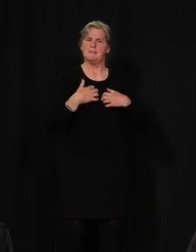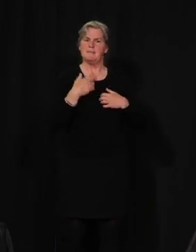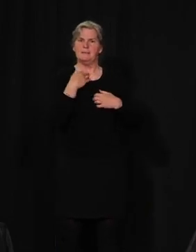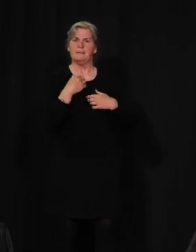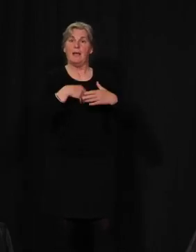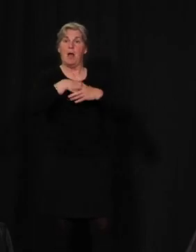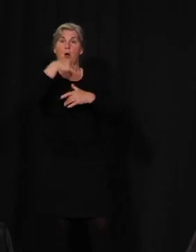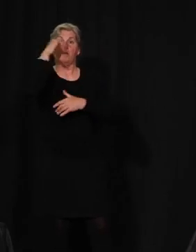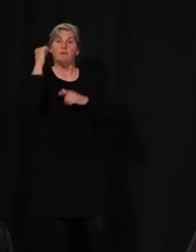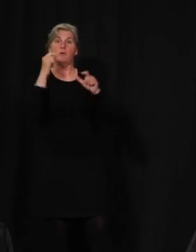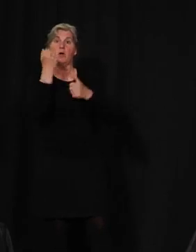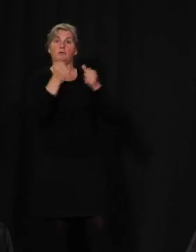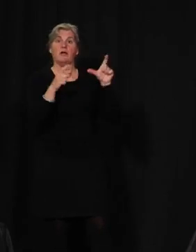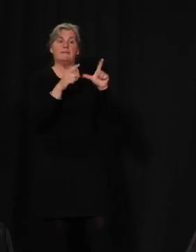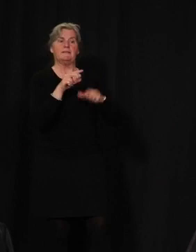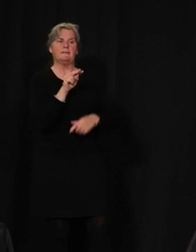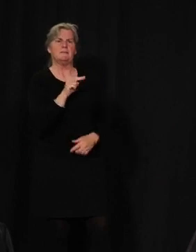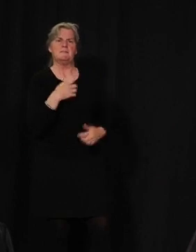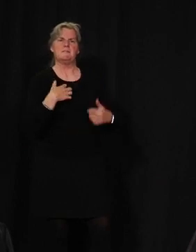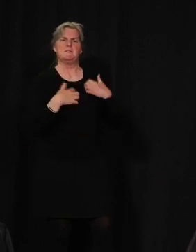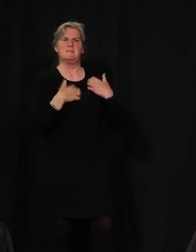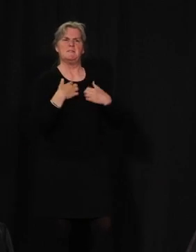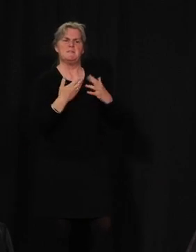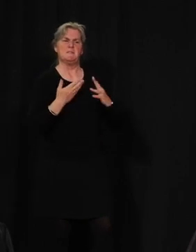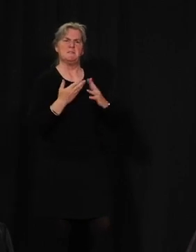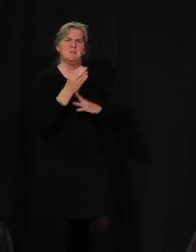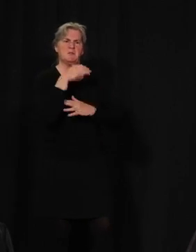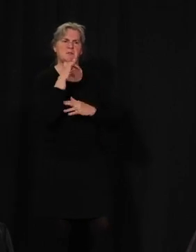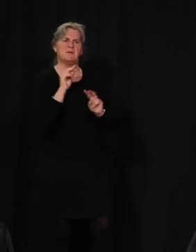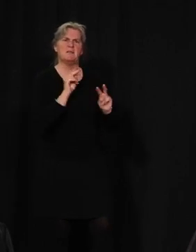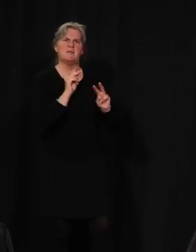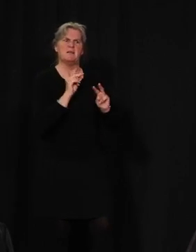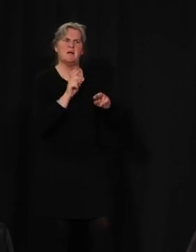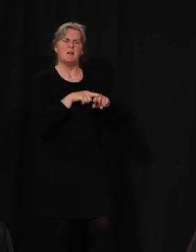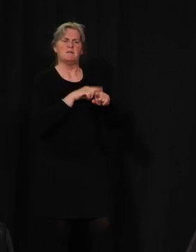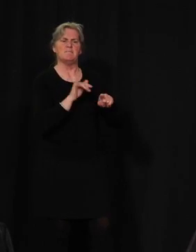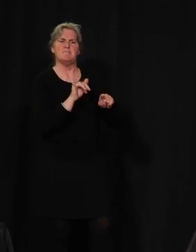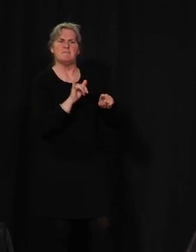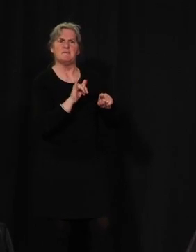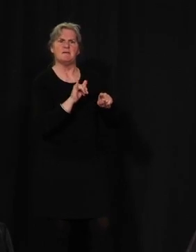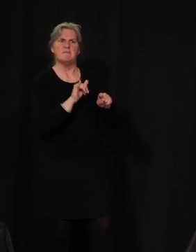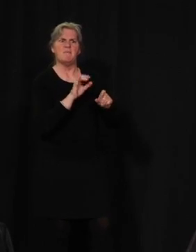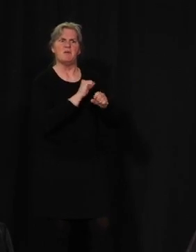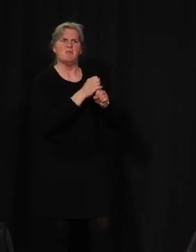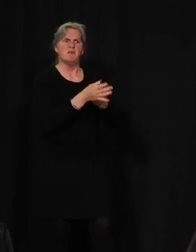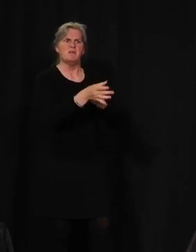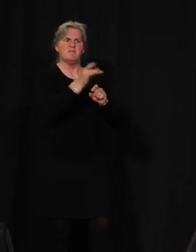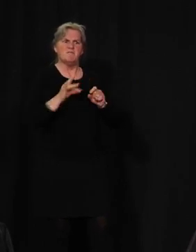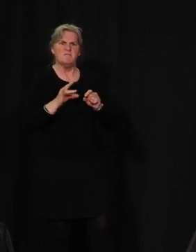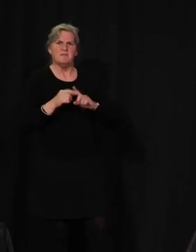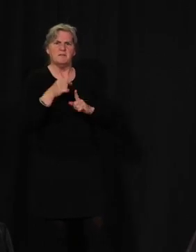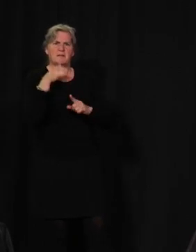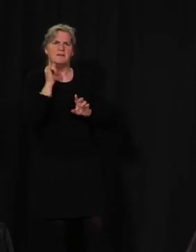licence plates. That these people transiting through Yukon and lingering too long may be bringing COVID disee into Yukon.